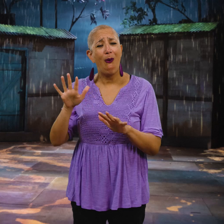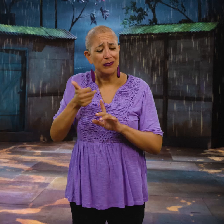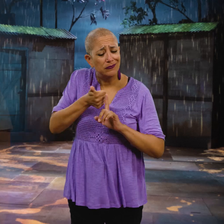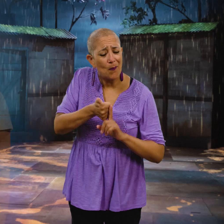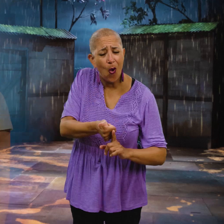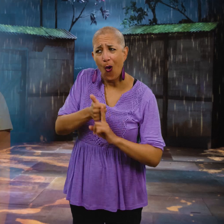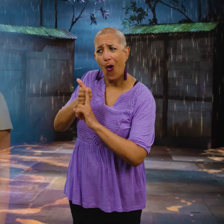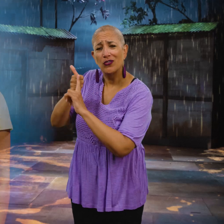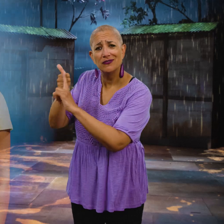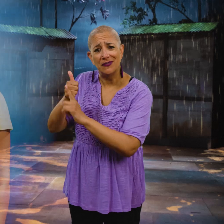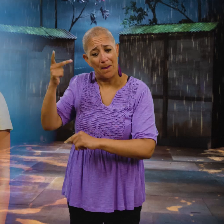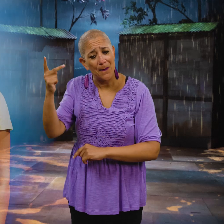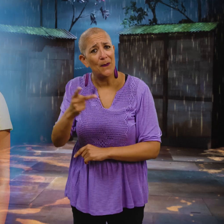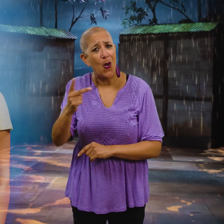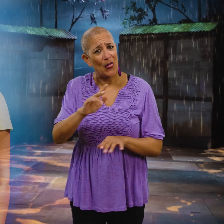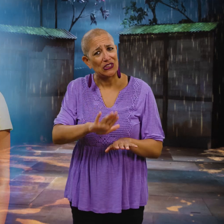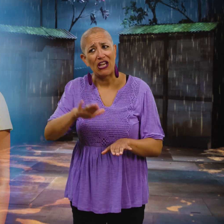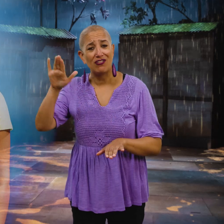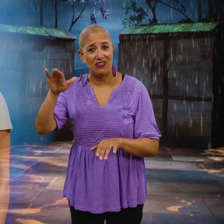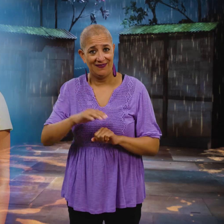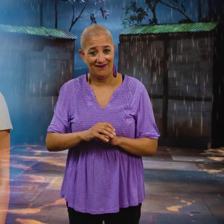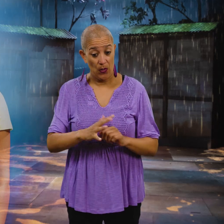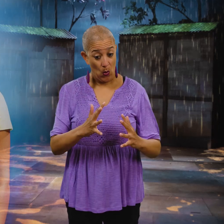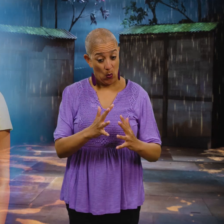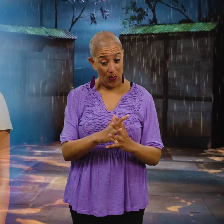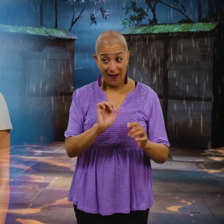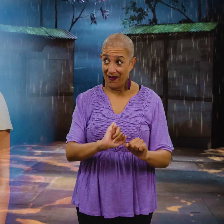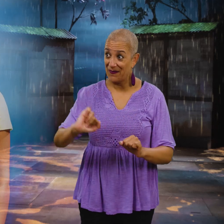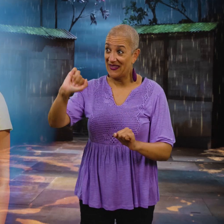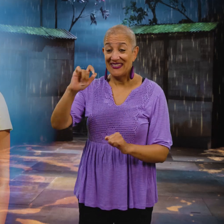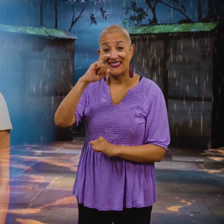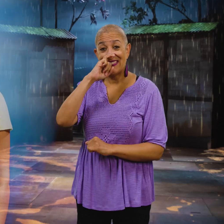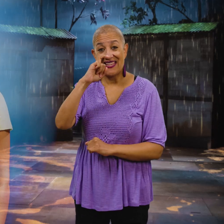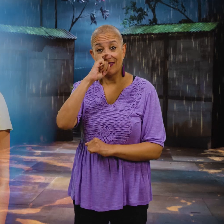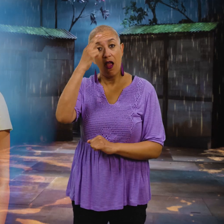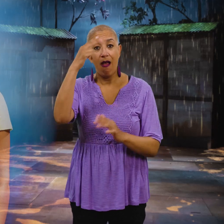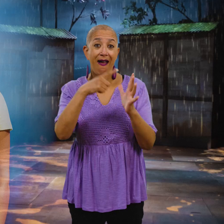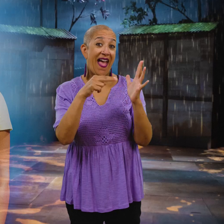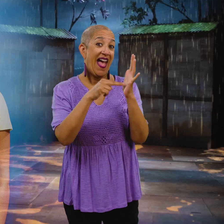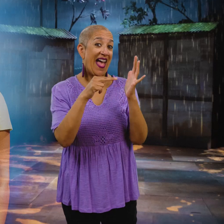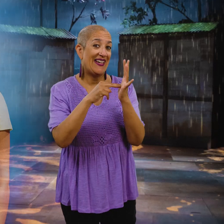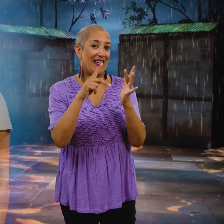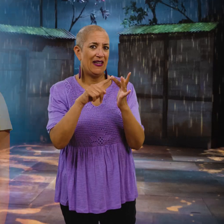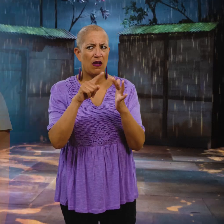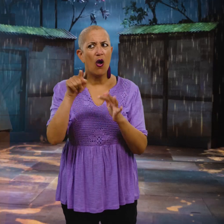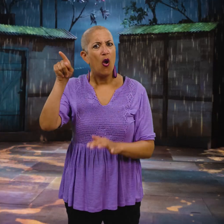William's older sister, Annie is intelligent and ambitious, hoping to go to university.